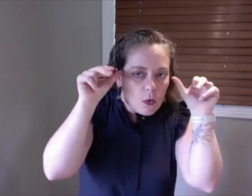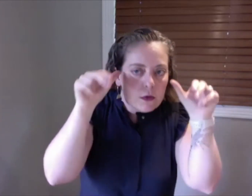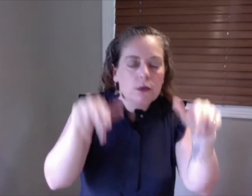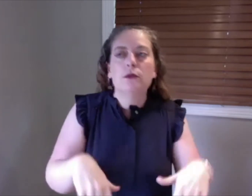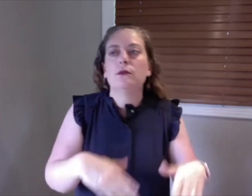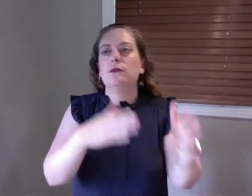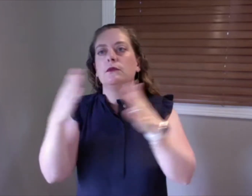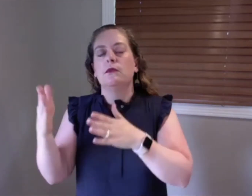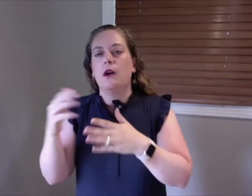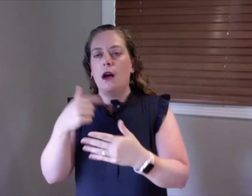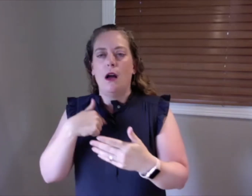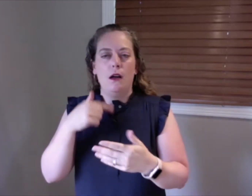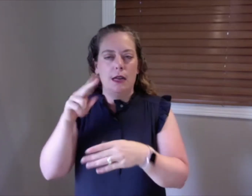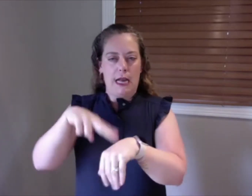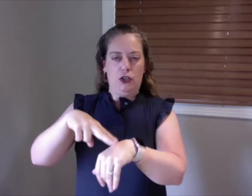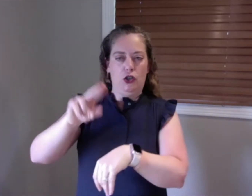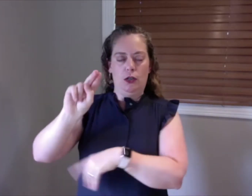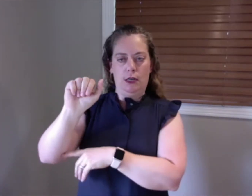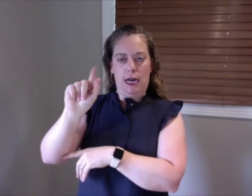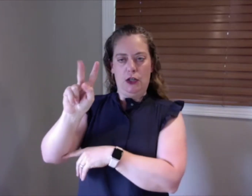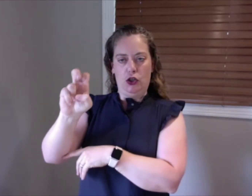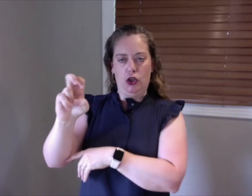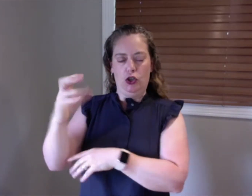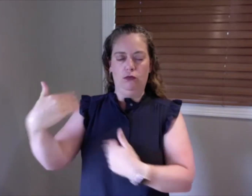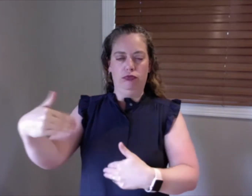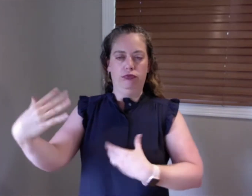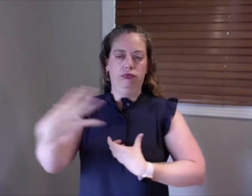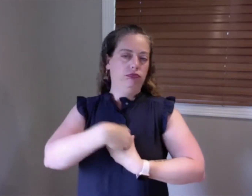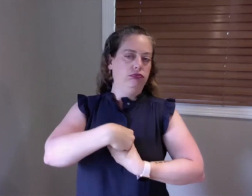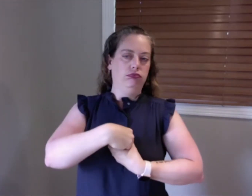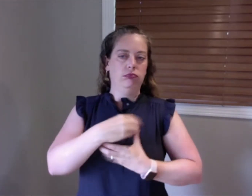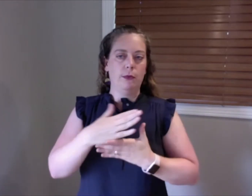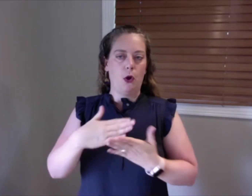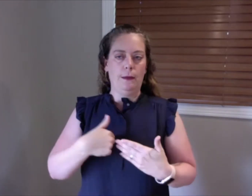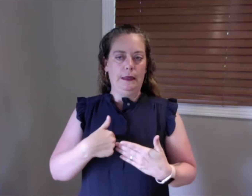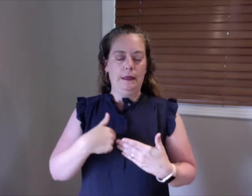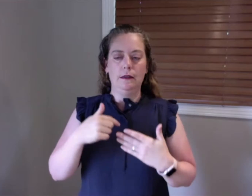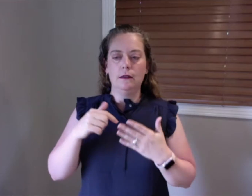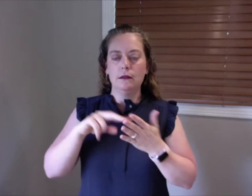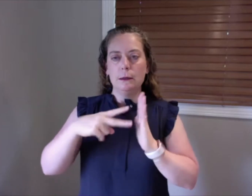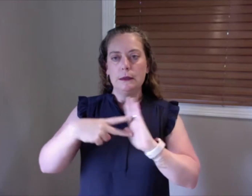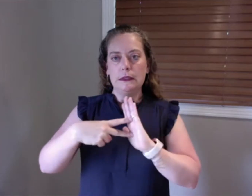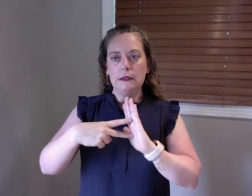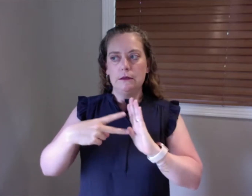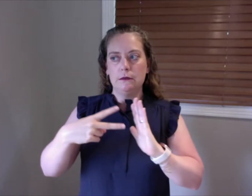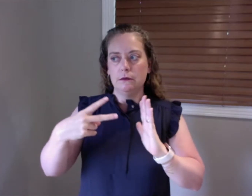riding horses and nature is just such a part of me.